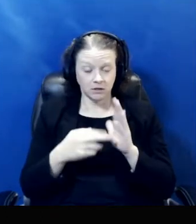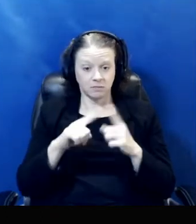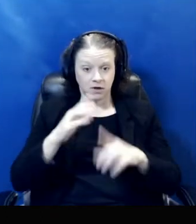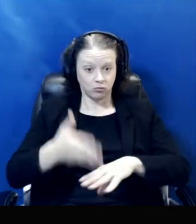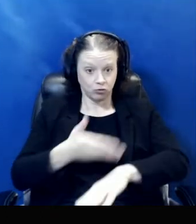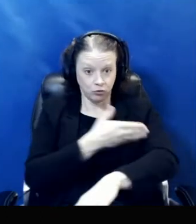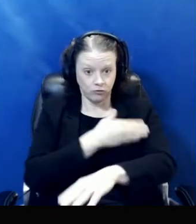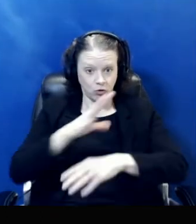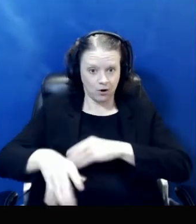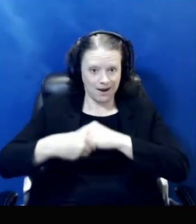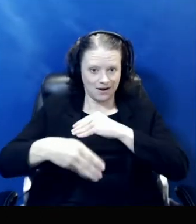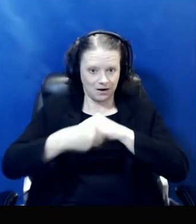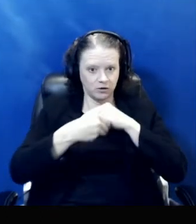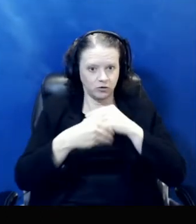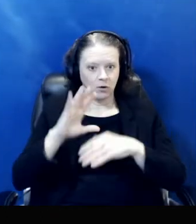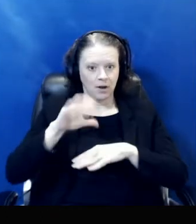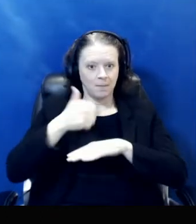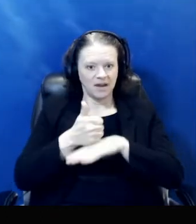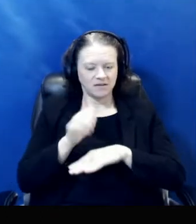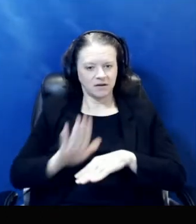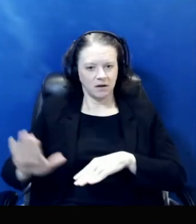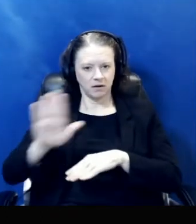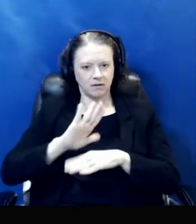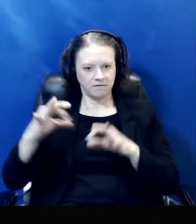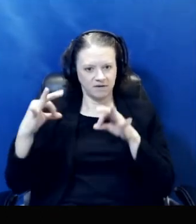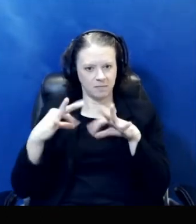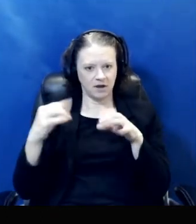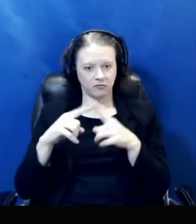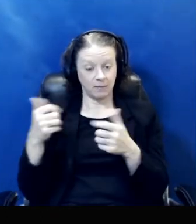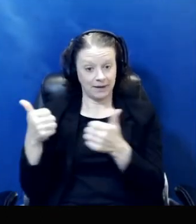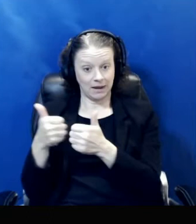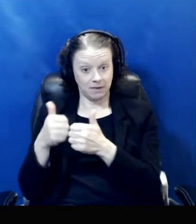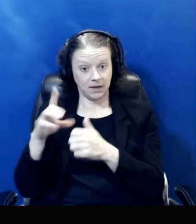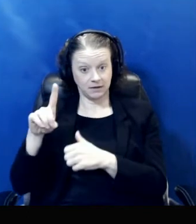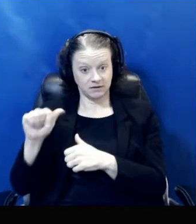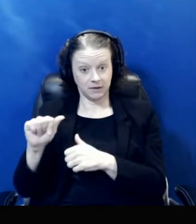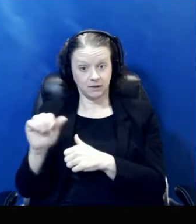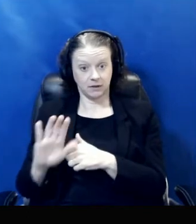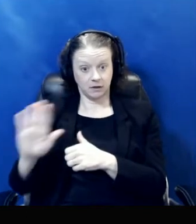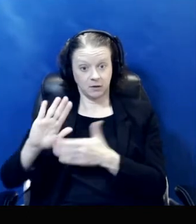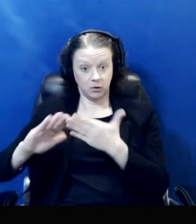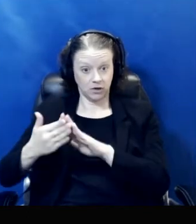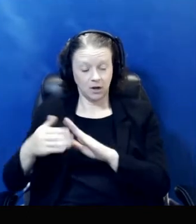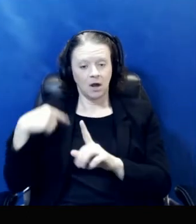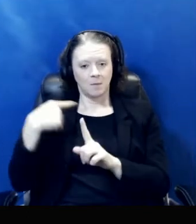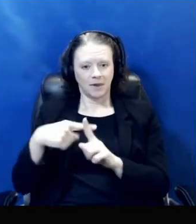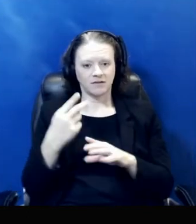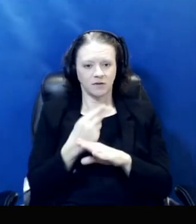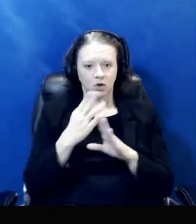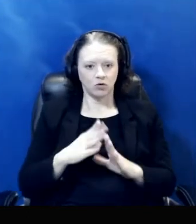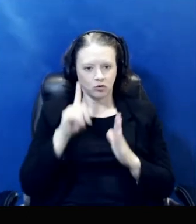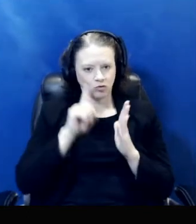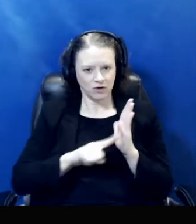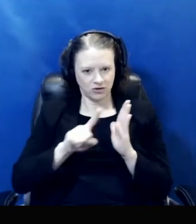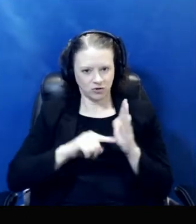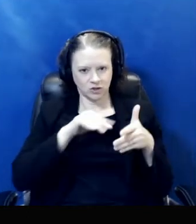on feedback from our gaming and disability community, as well as the user research studies that have been conducted. And some